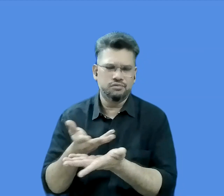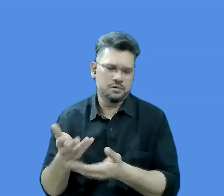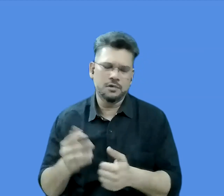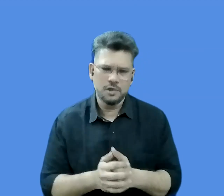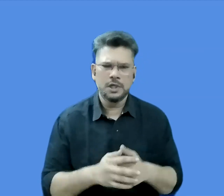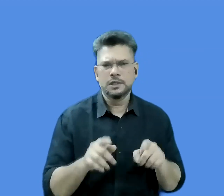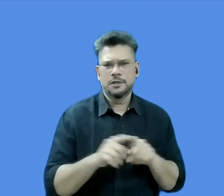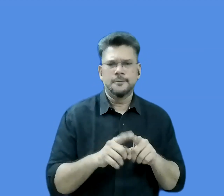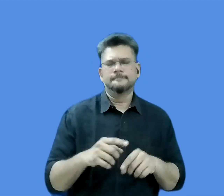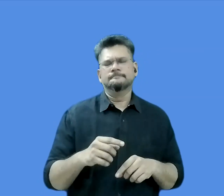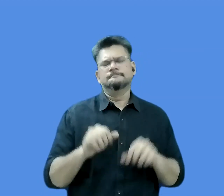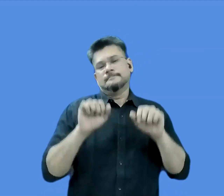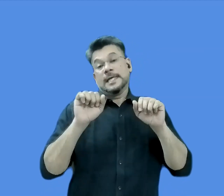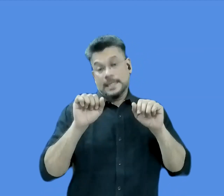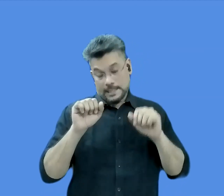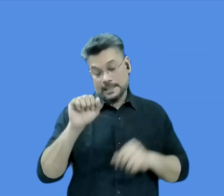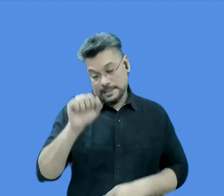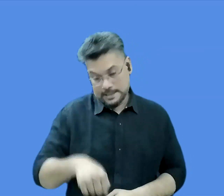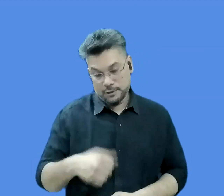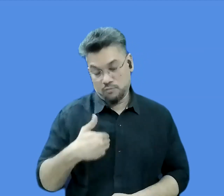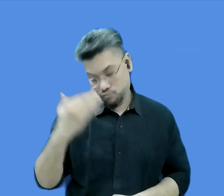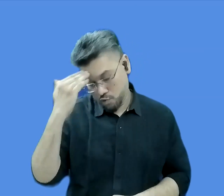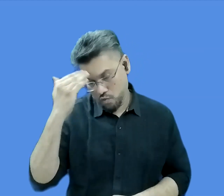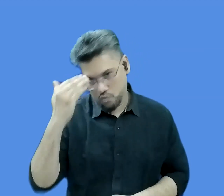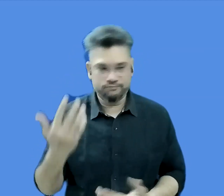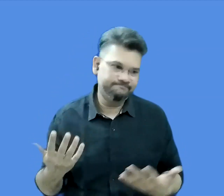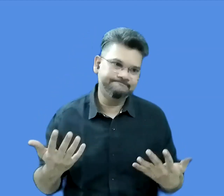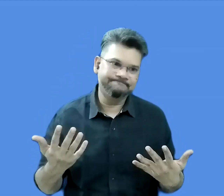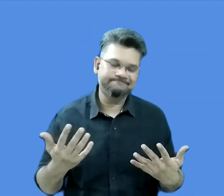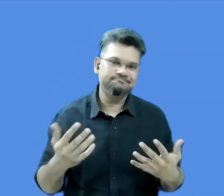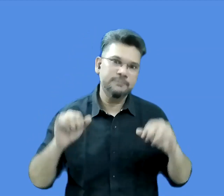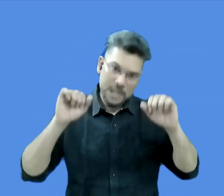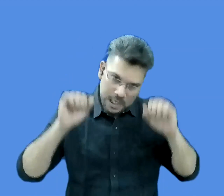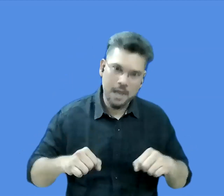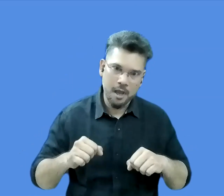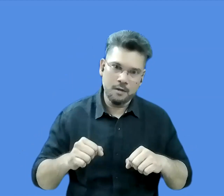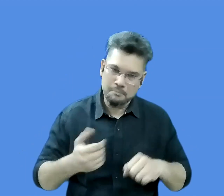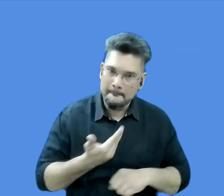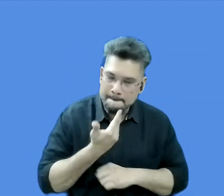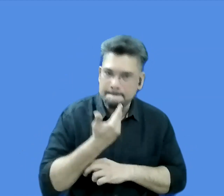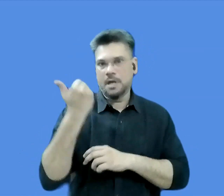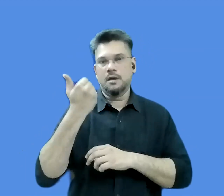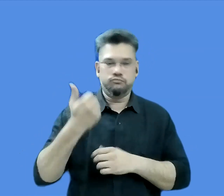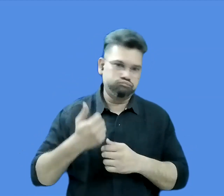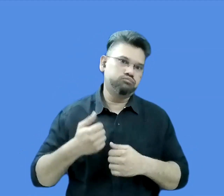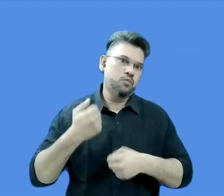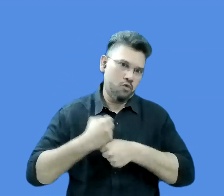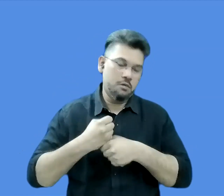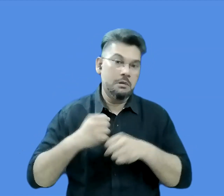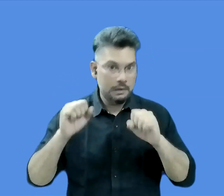if you want to add something on how we try to ensure that. We also acknowledge that we're not